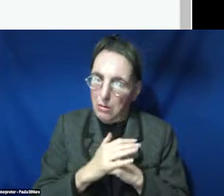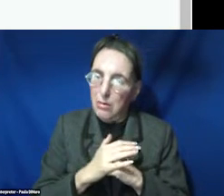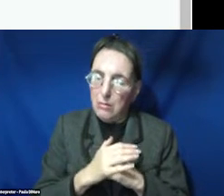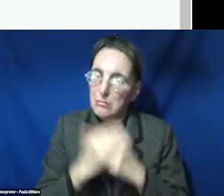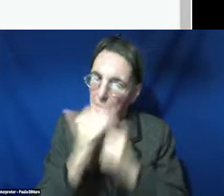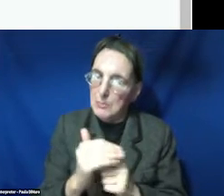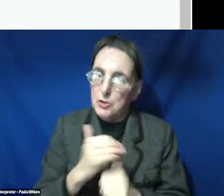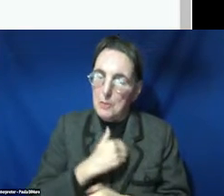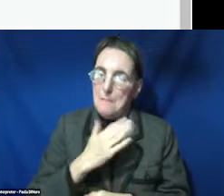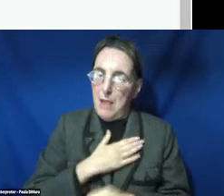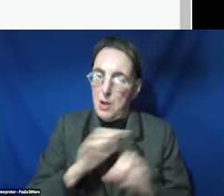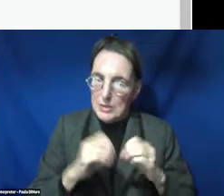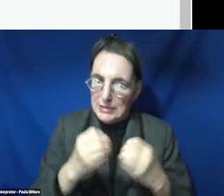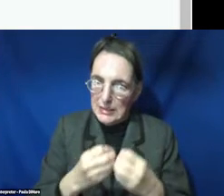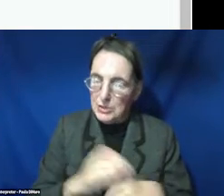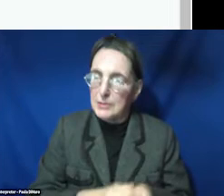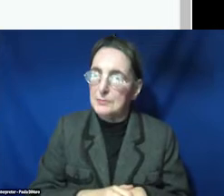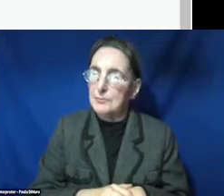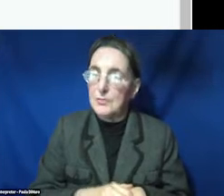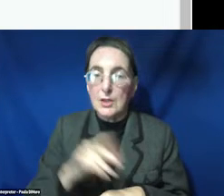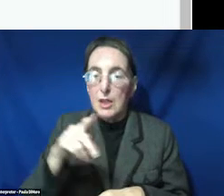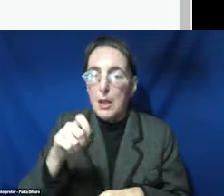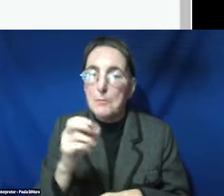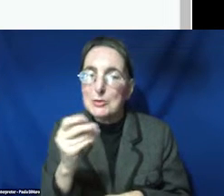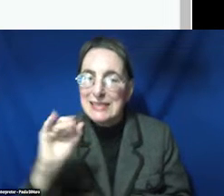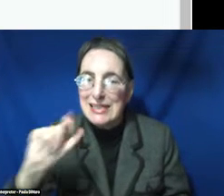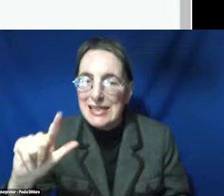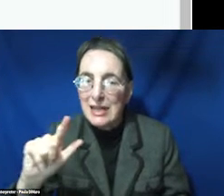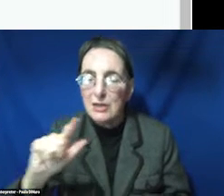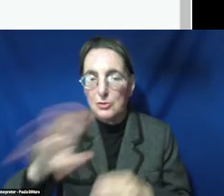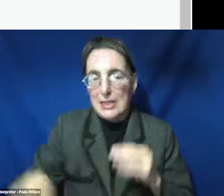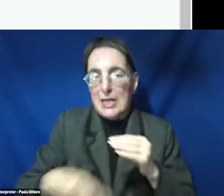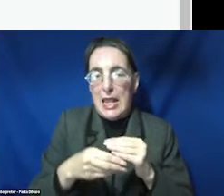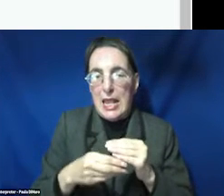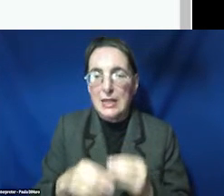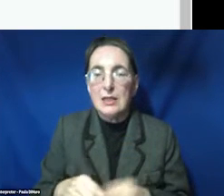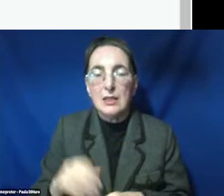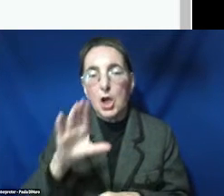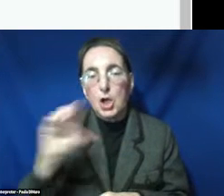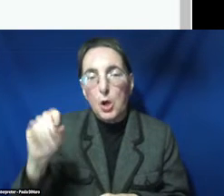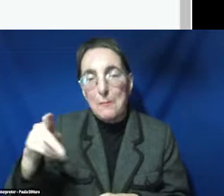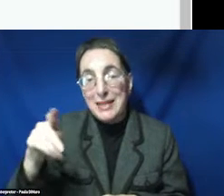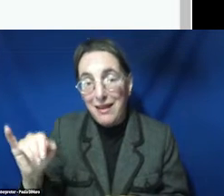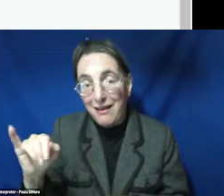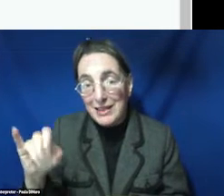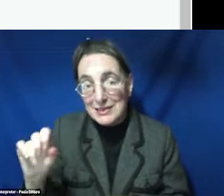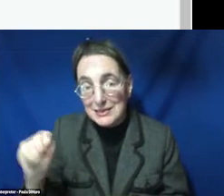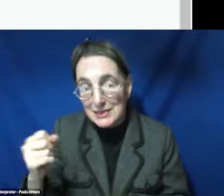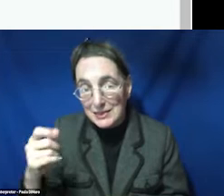Here you can add co-PIs or senior personnel. And down here is Other Authorized User. So Other Authorized User is very useful.